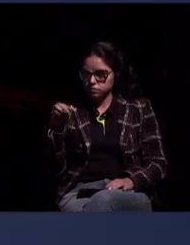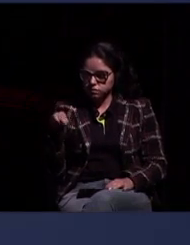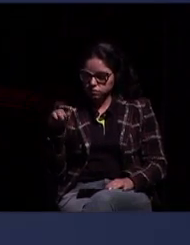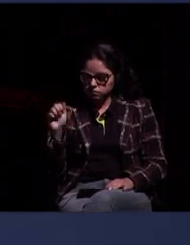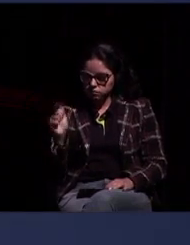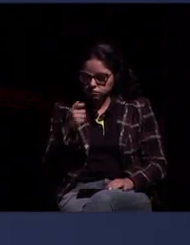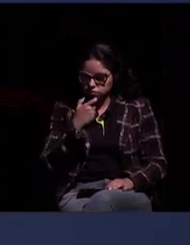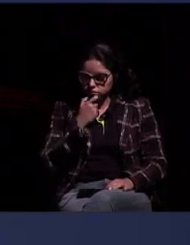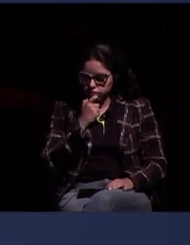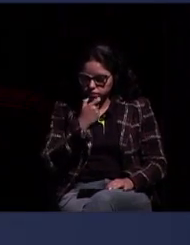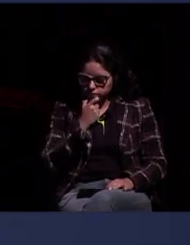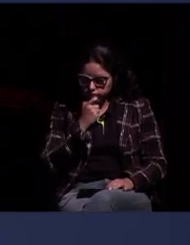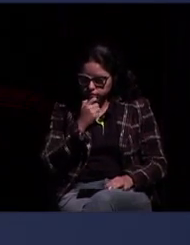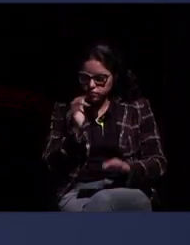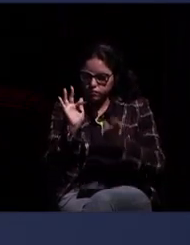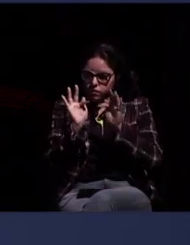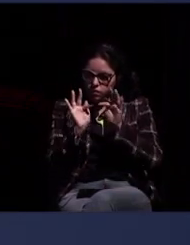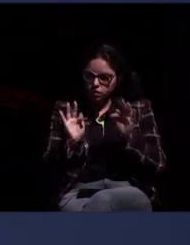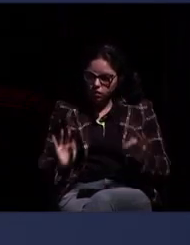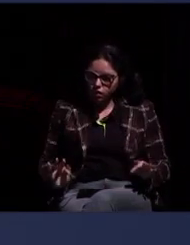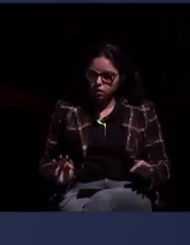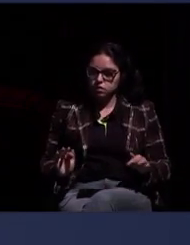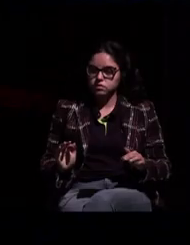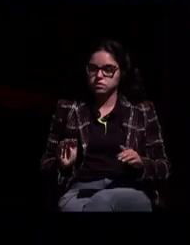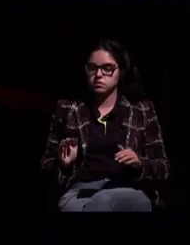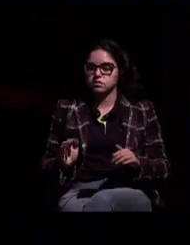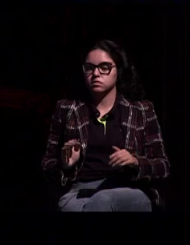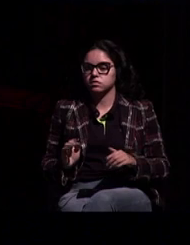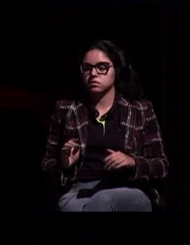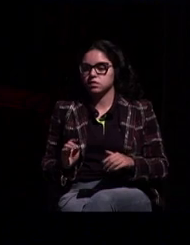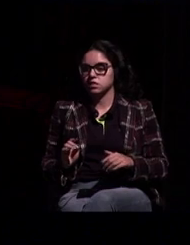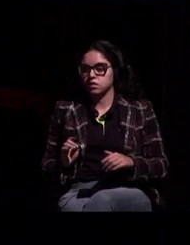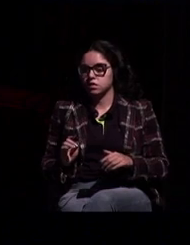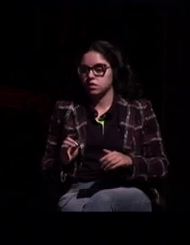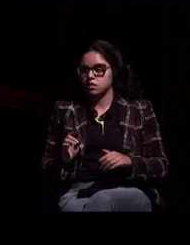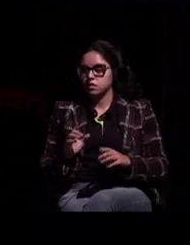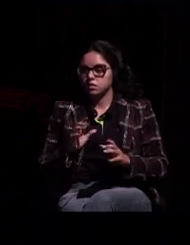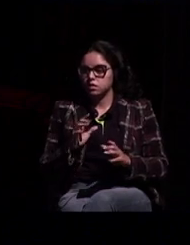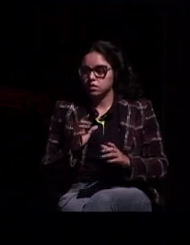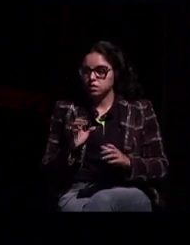ranked the international tourist cities. Establish in such places means